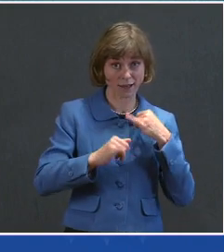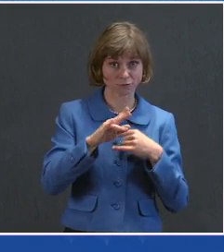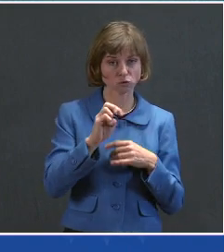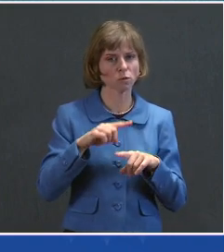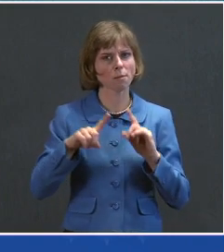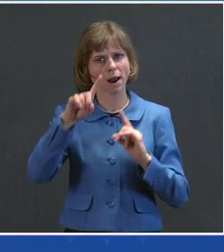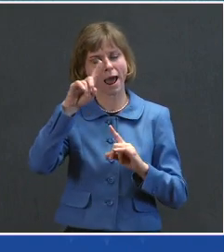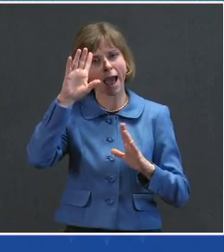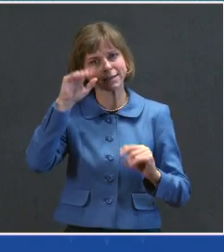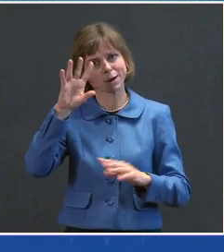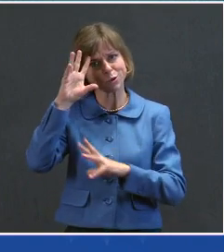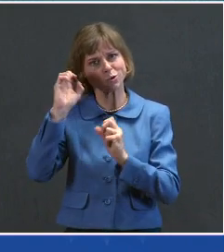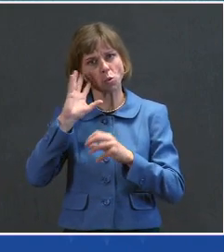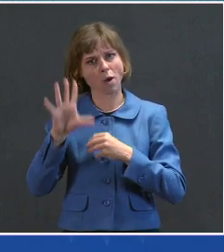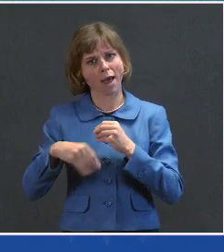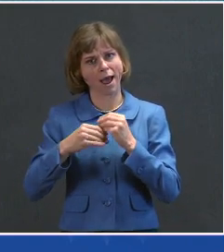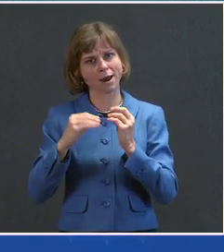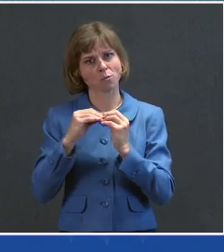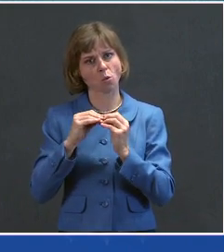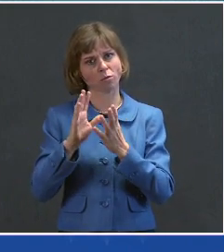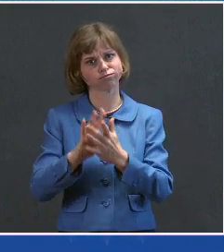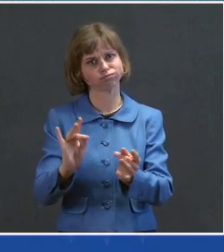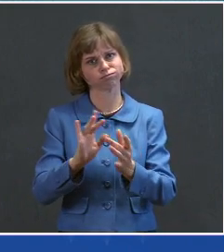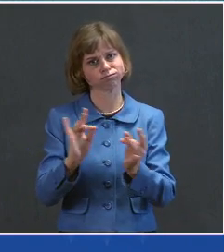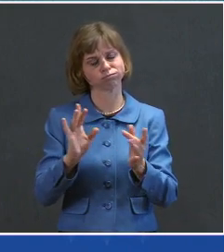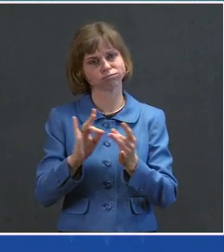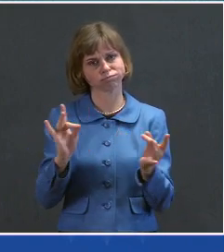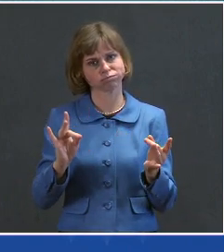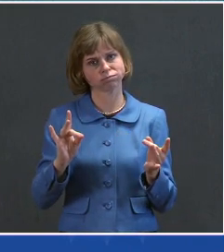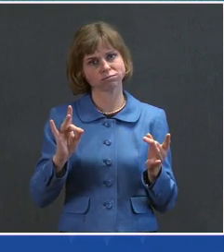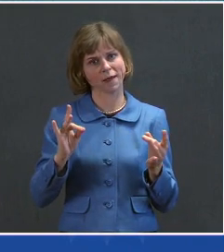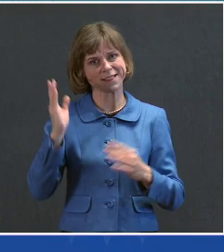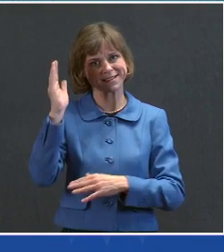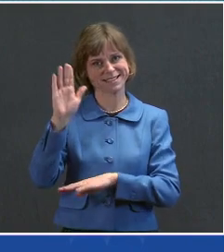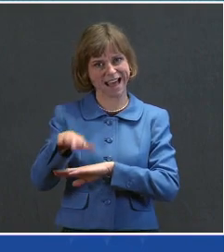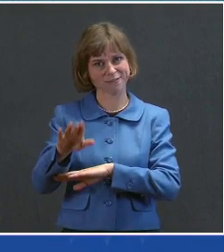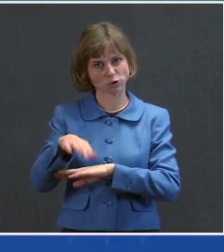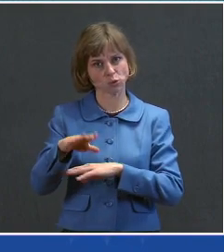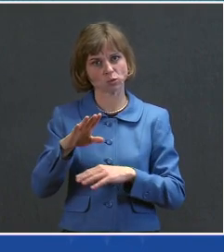this afternoon on the impact on the timeline. The Press: Okay. And then, one question on the Navalny